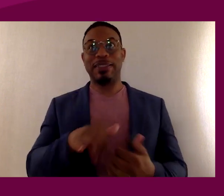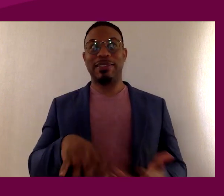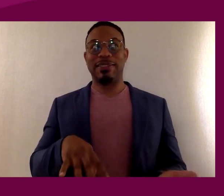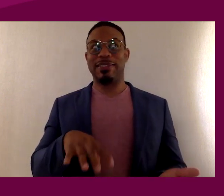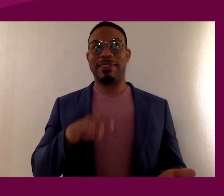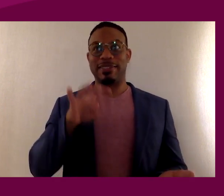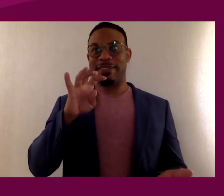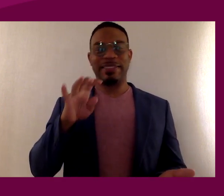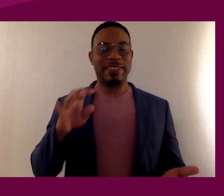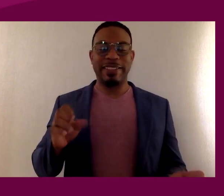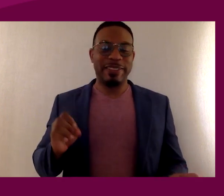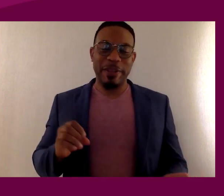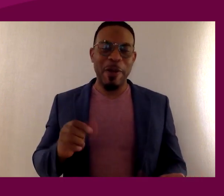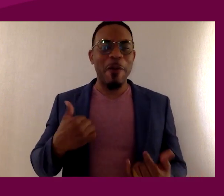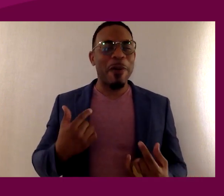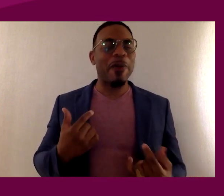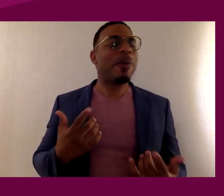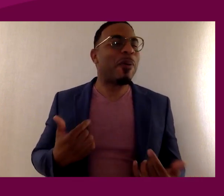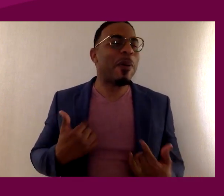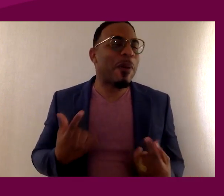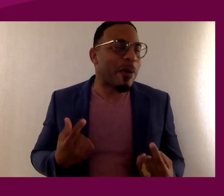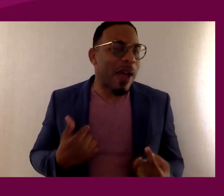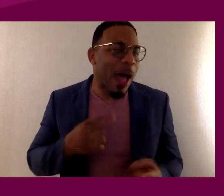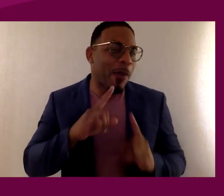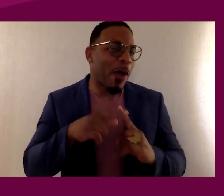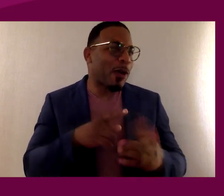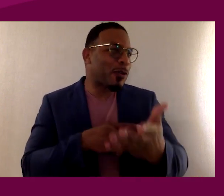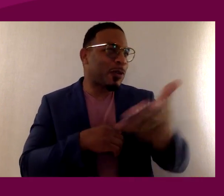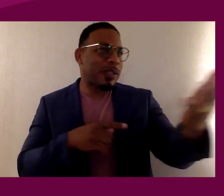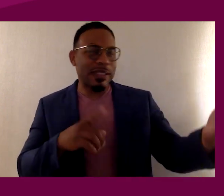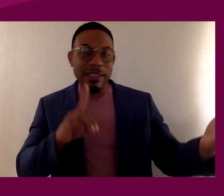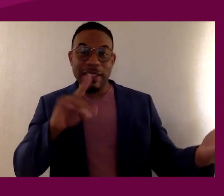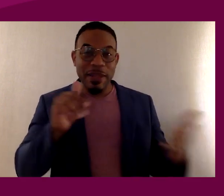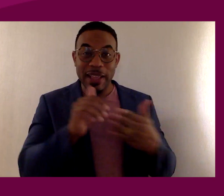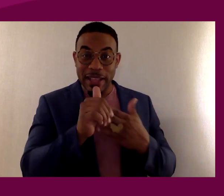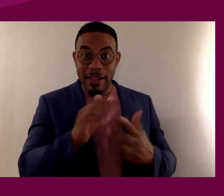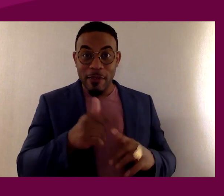his karate instructor, and I didn't know what to do with this. What am I going to do? I'm